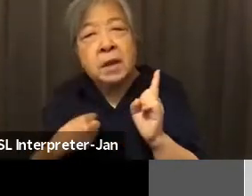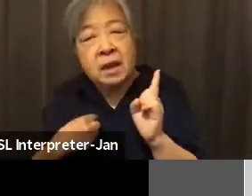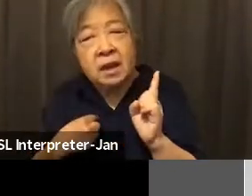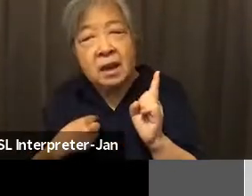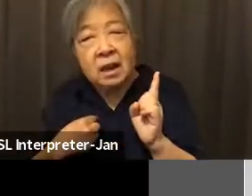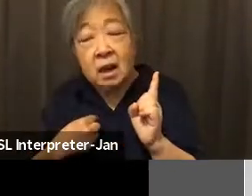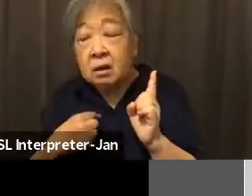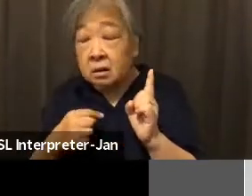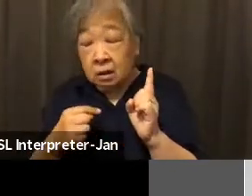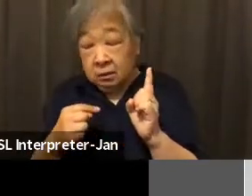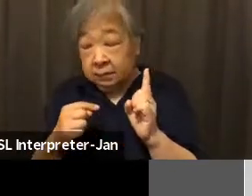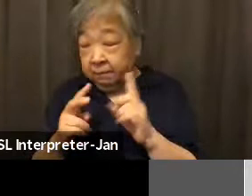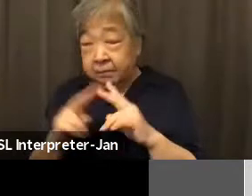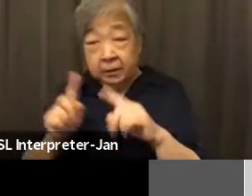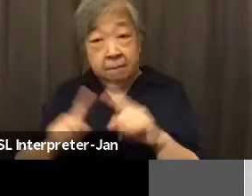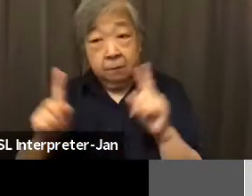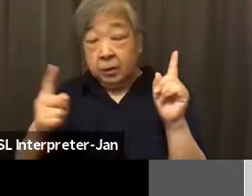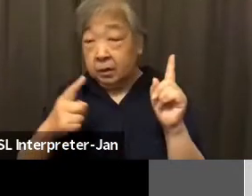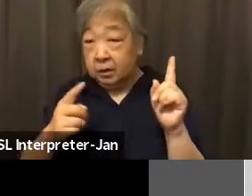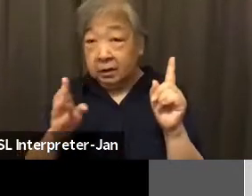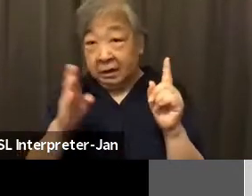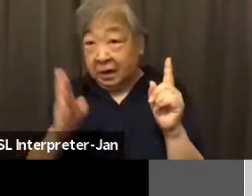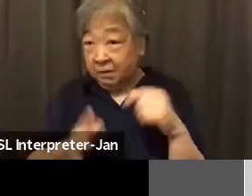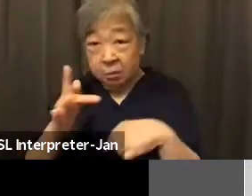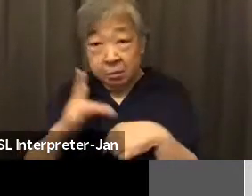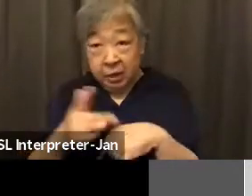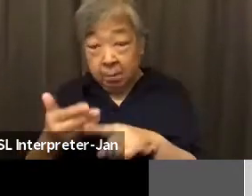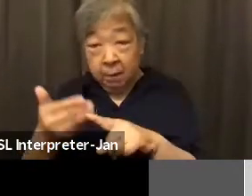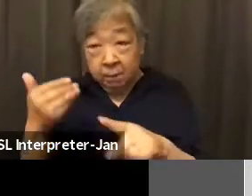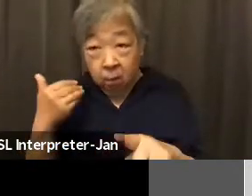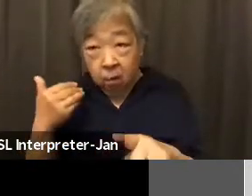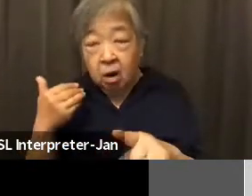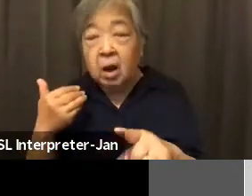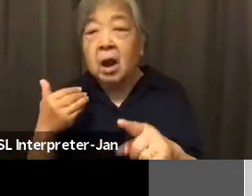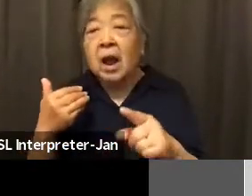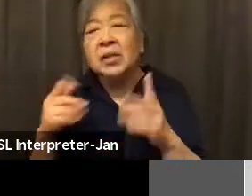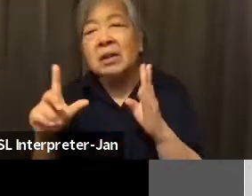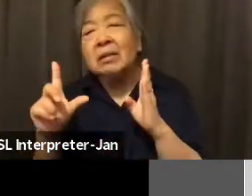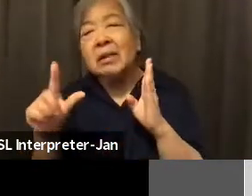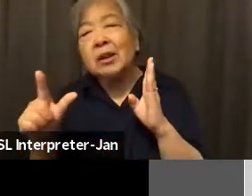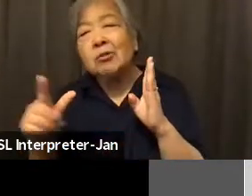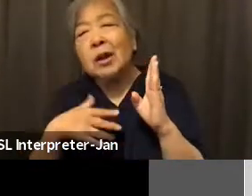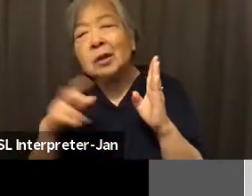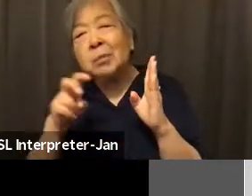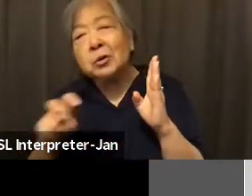different that I've never been to before, versus later on in my trip, we went, the university